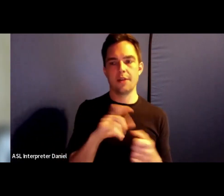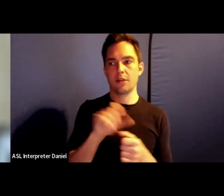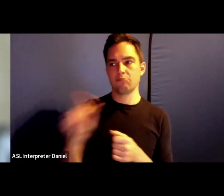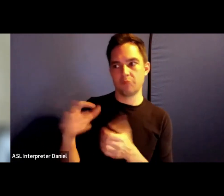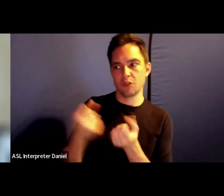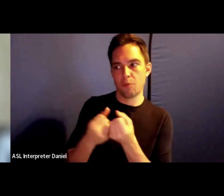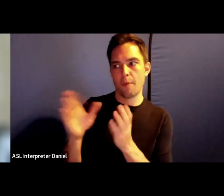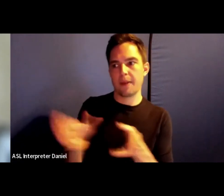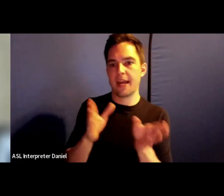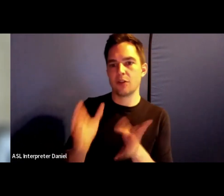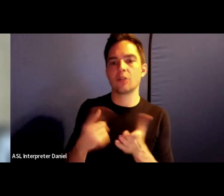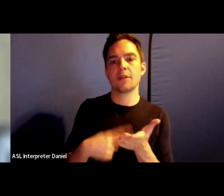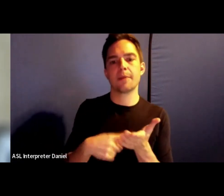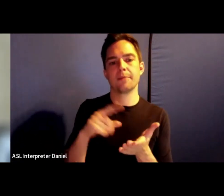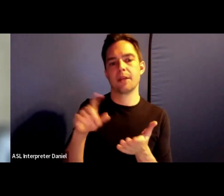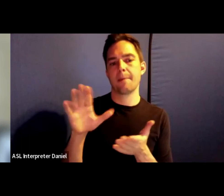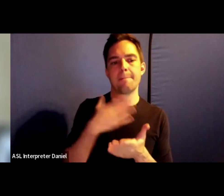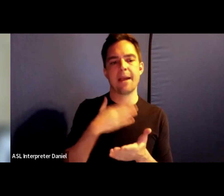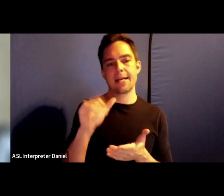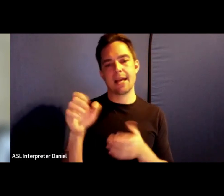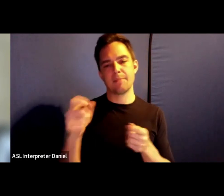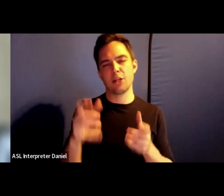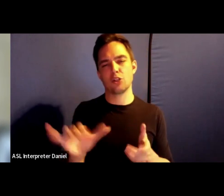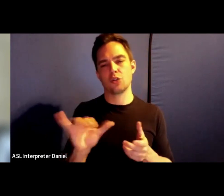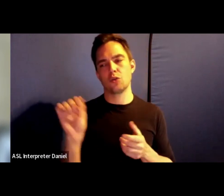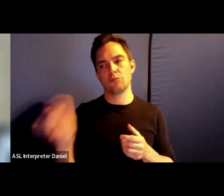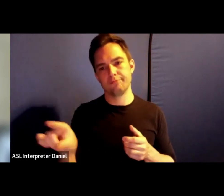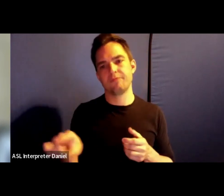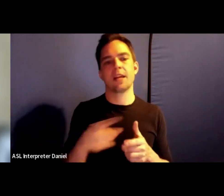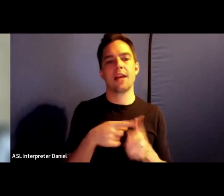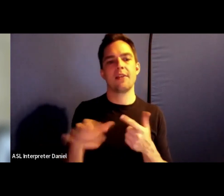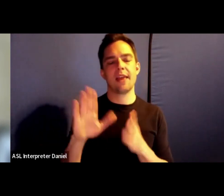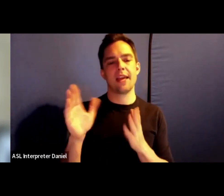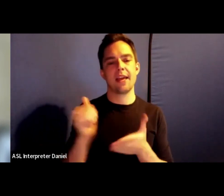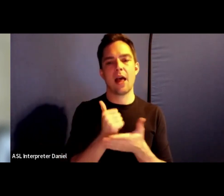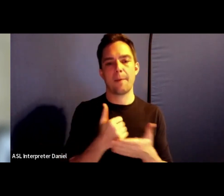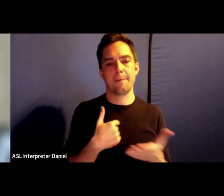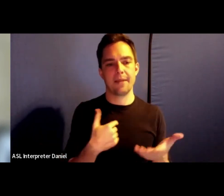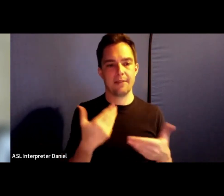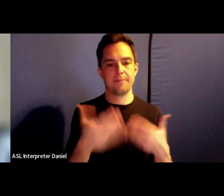sometimes my case manager, and they can help me. [phone rings and announces caller named "Jerry"]